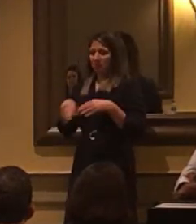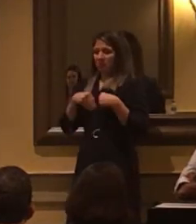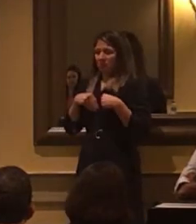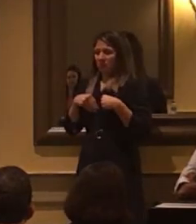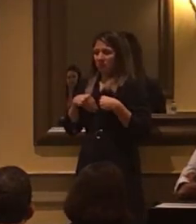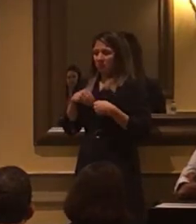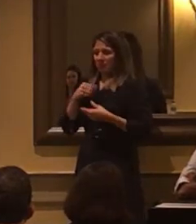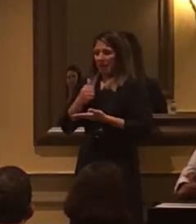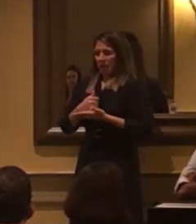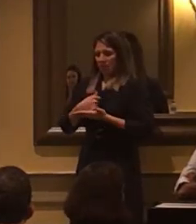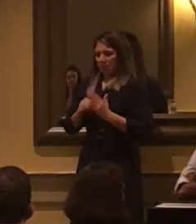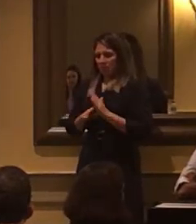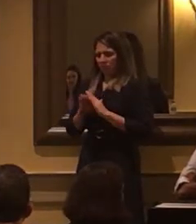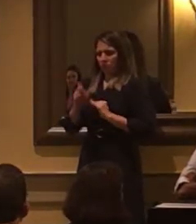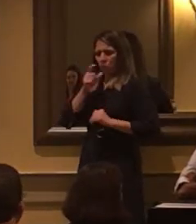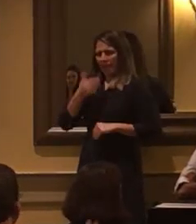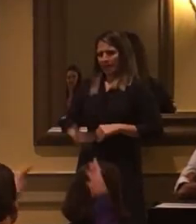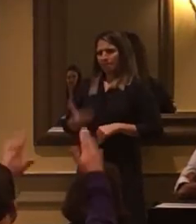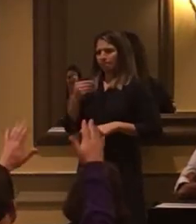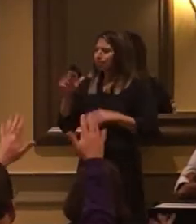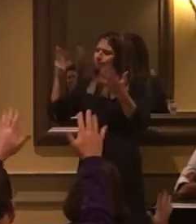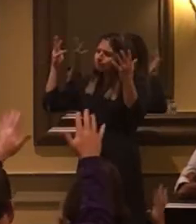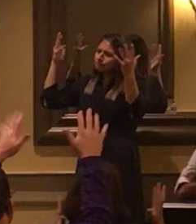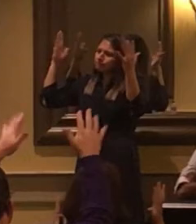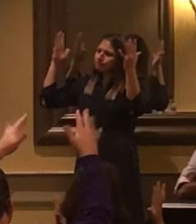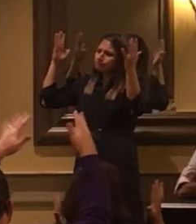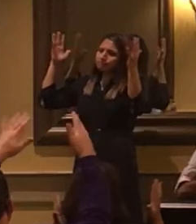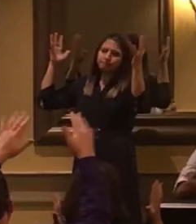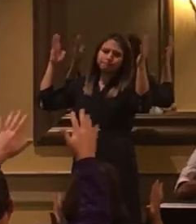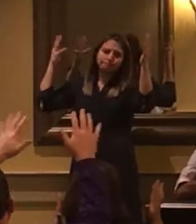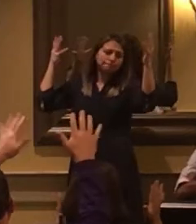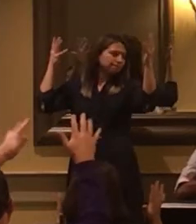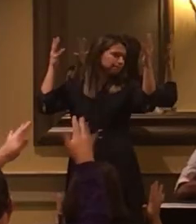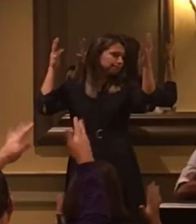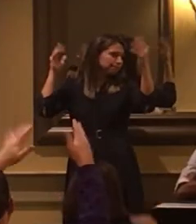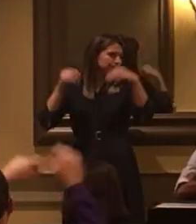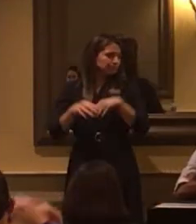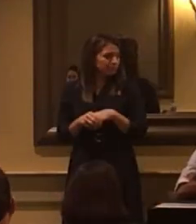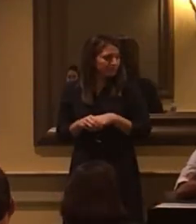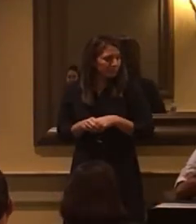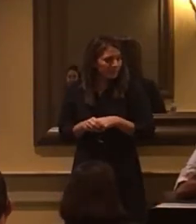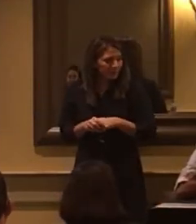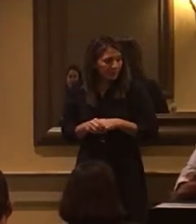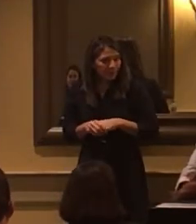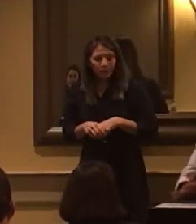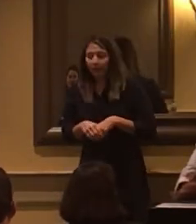a little quicker.